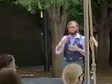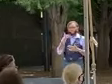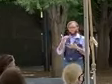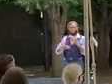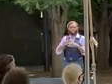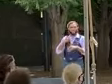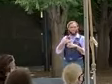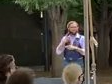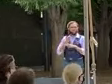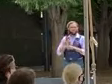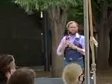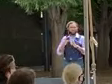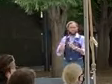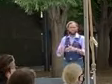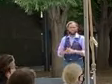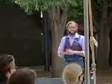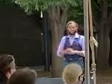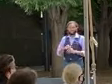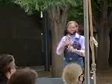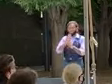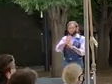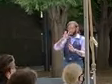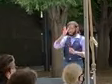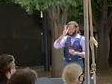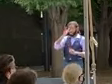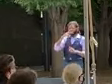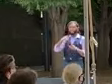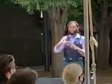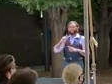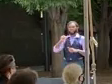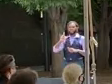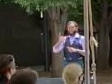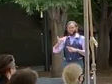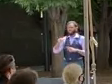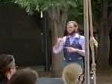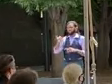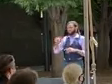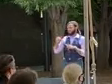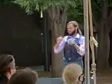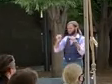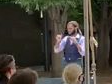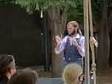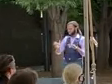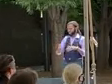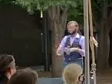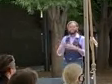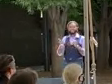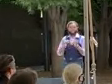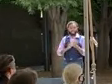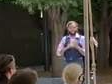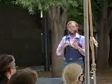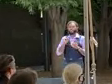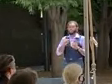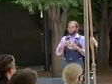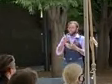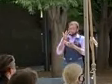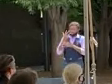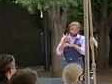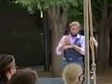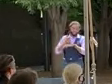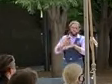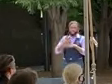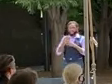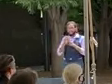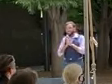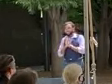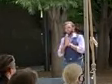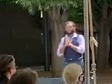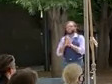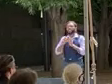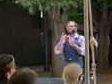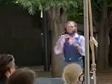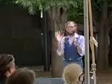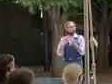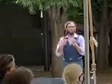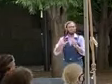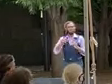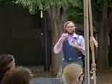And it was his dad and Larry Halpern the architect…again, you can beg, plead, and whatever you want to do, "This is not fair!"